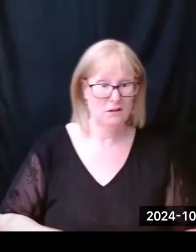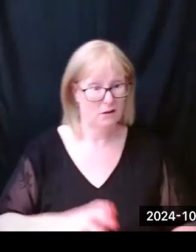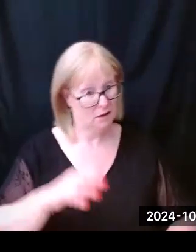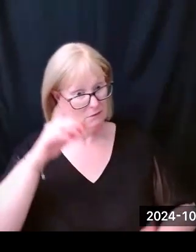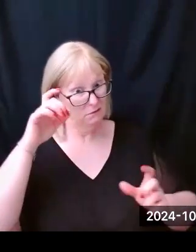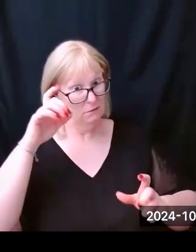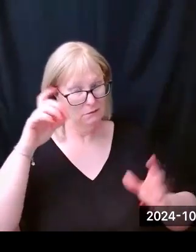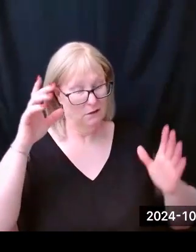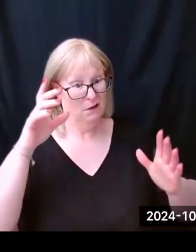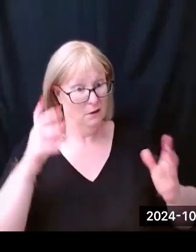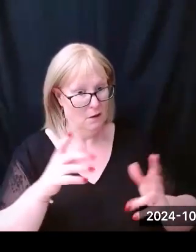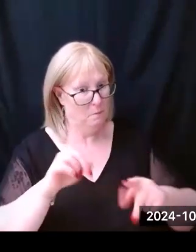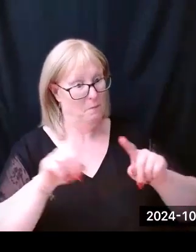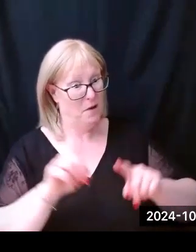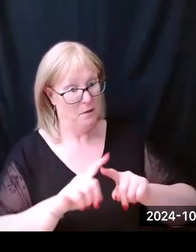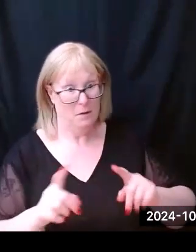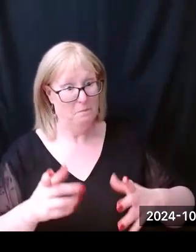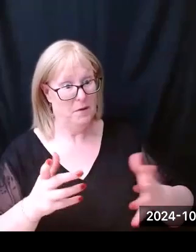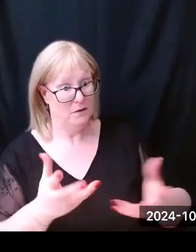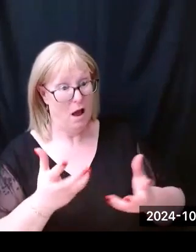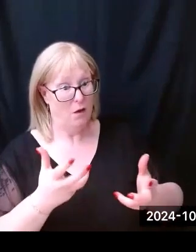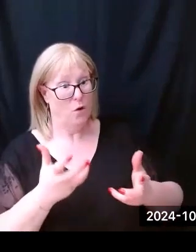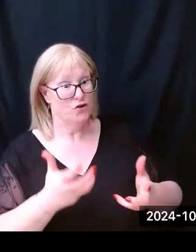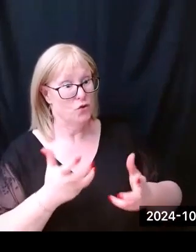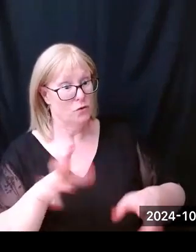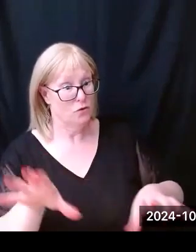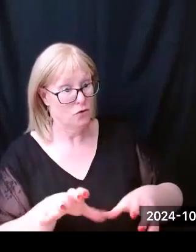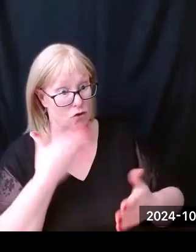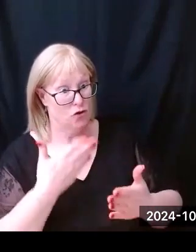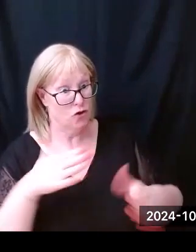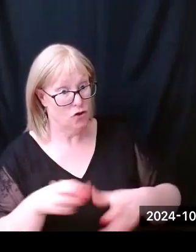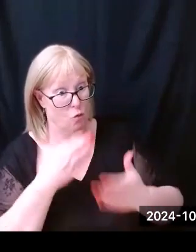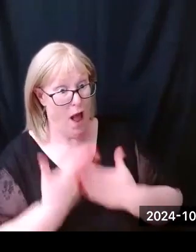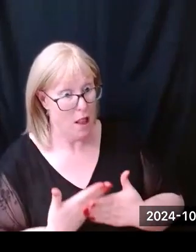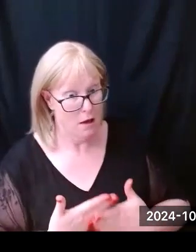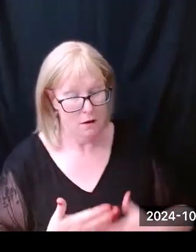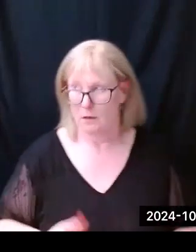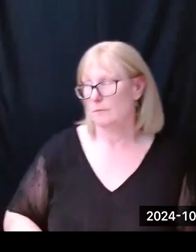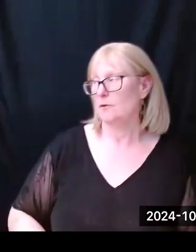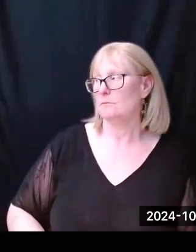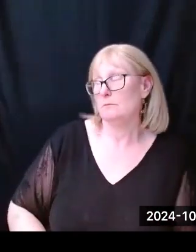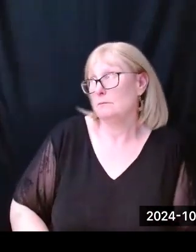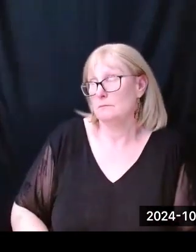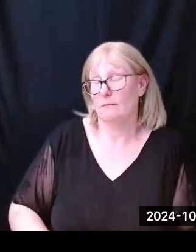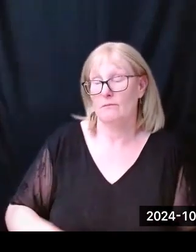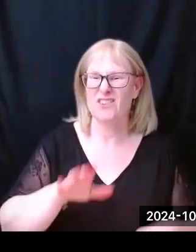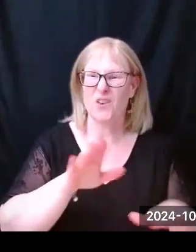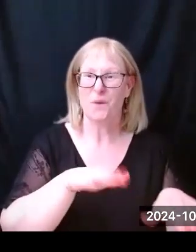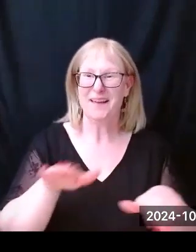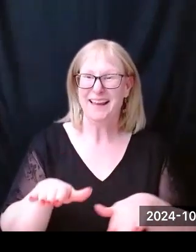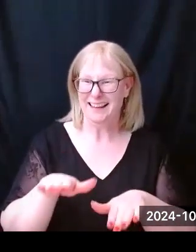you're like, but I'm not and they're like, but I'm cool with it. Right. So like those easygoing kids can be a little bit harder to motivate sometimes